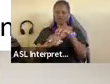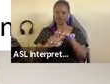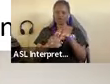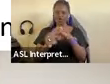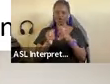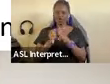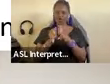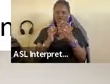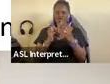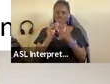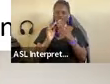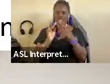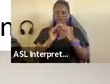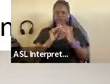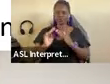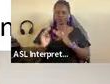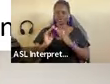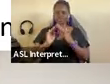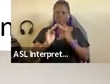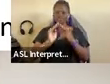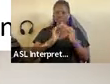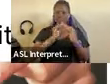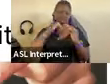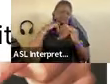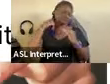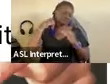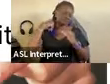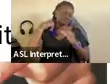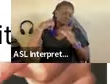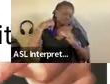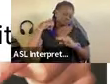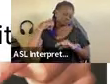be a key principle underlying the work as we move forward.